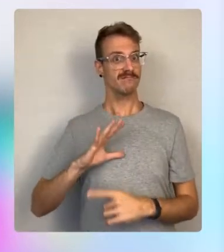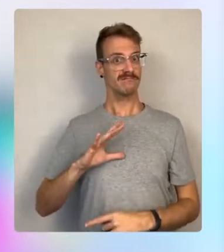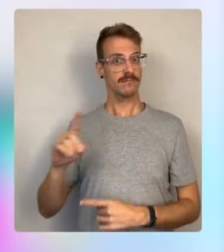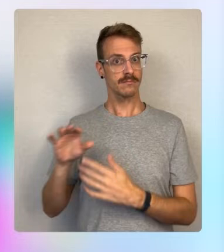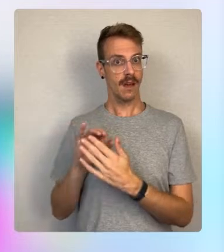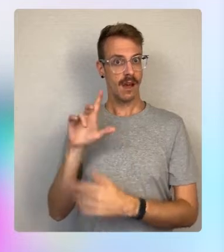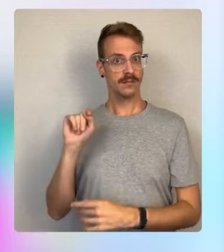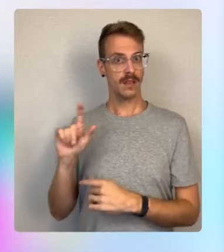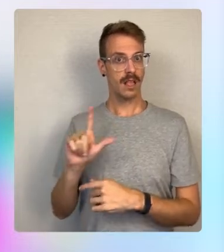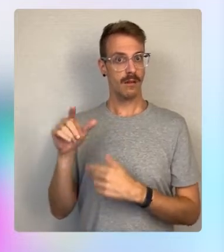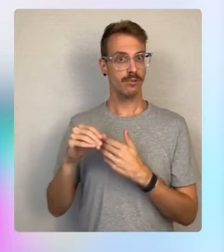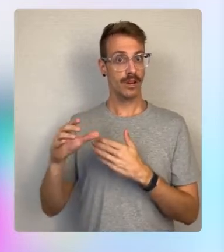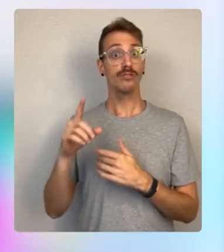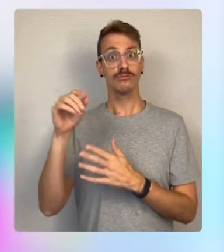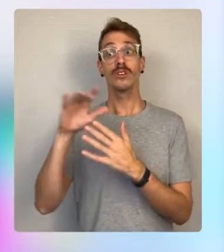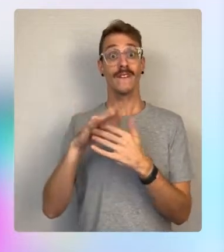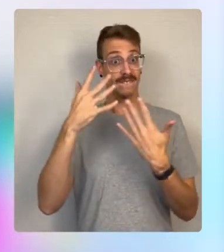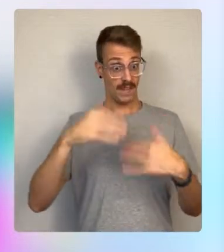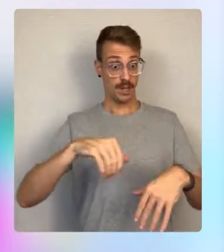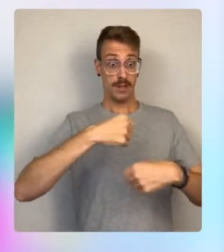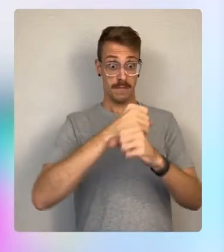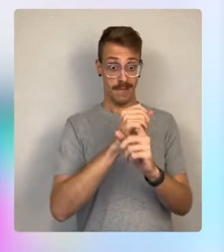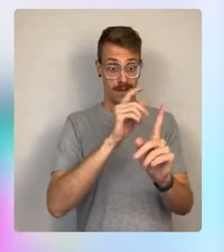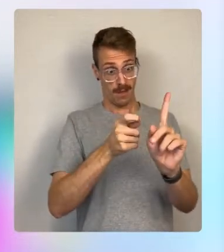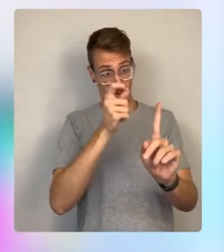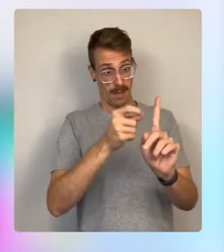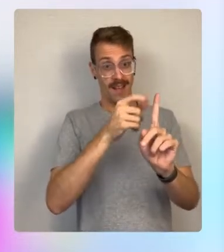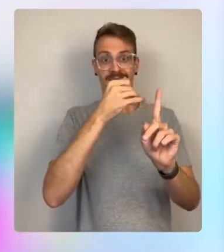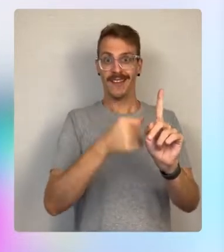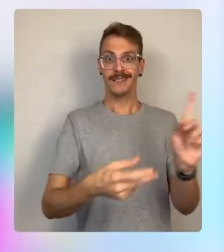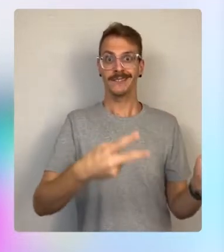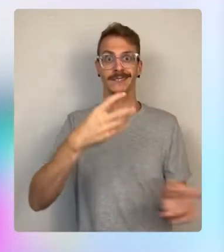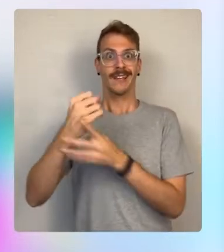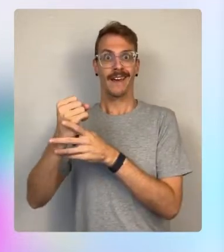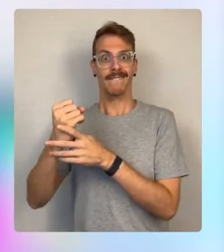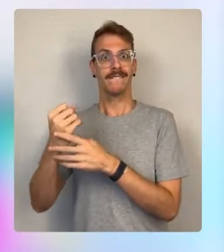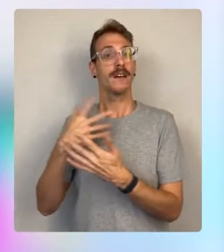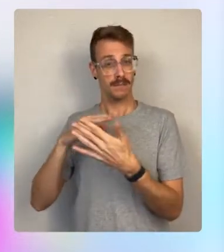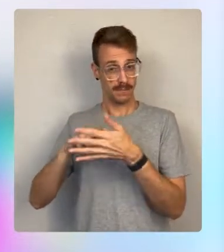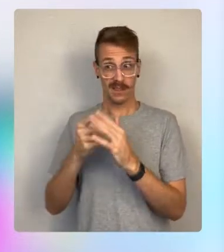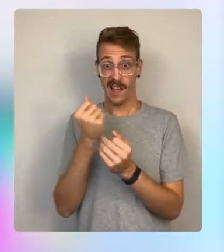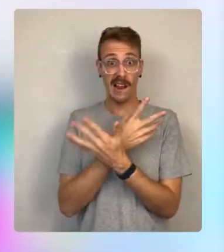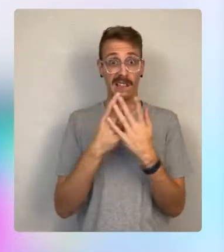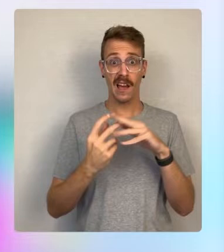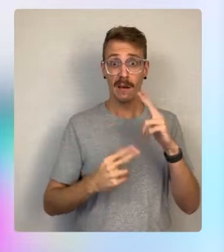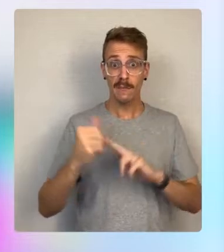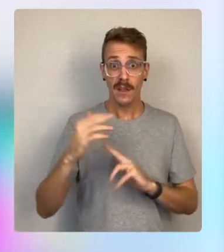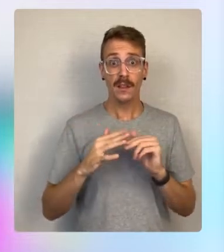is that it lets you save items you've previously made. So anything you build or any script you write